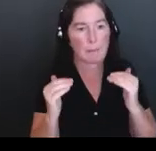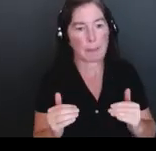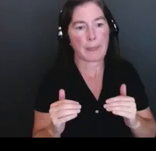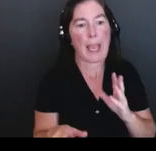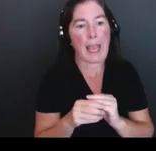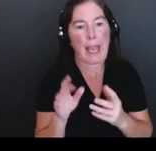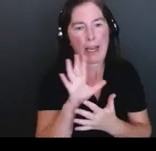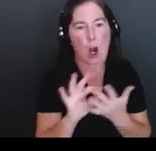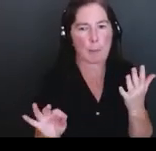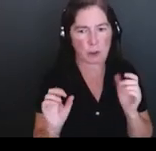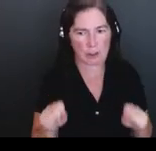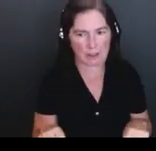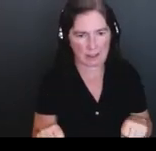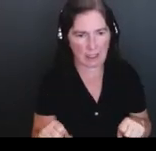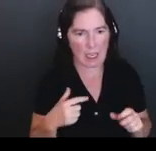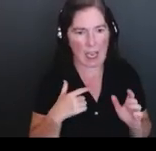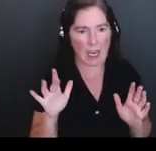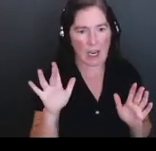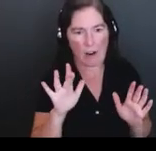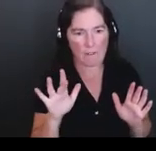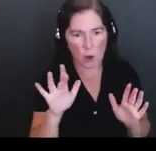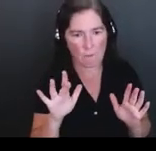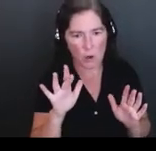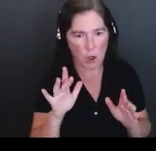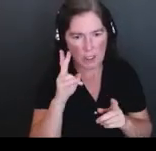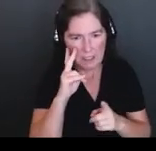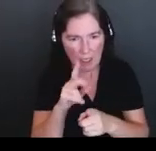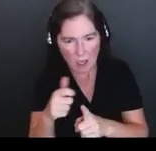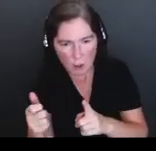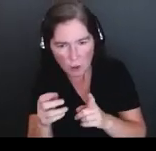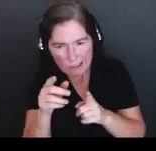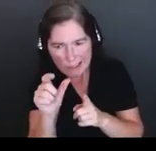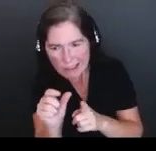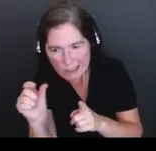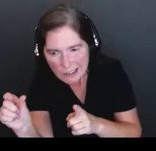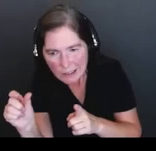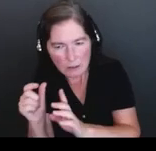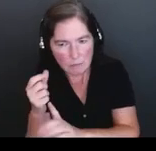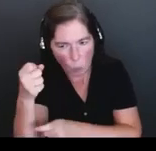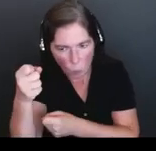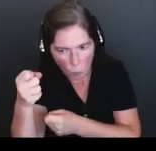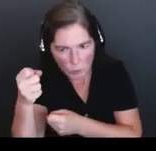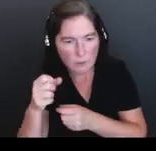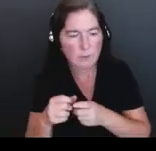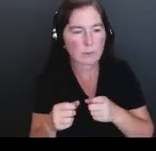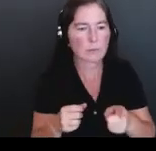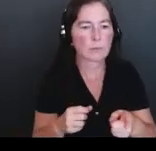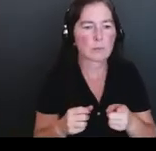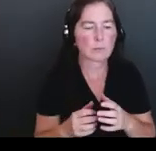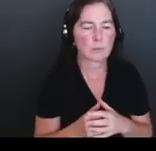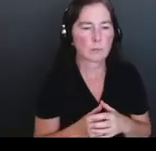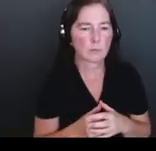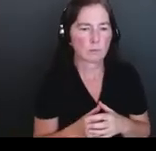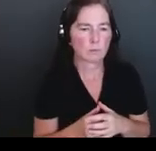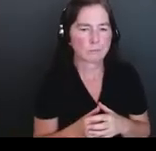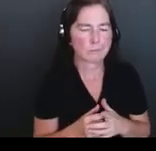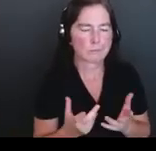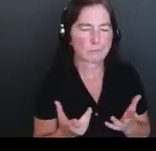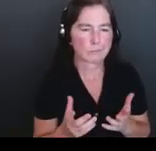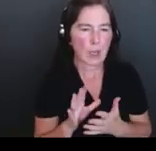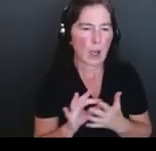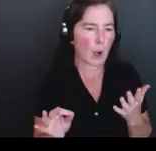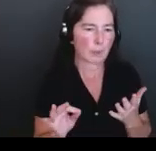video, so maybe you have students that have need like video directions or someone reading the question off to them so you can add some me you there to support students.